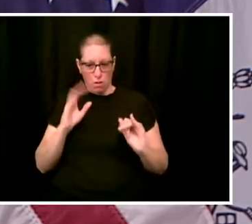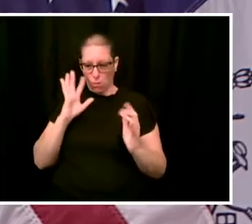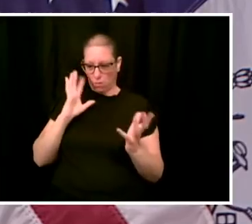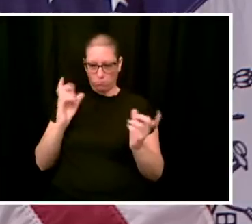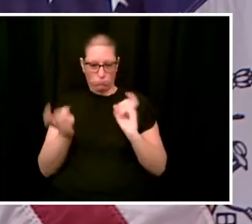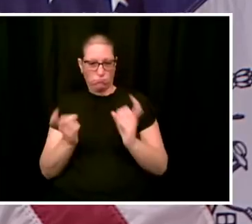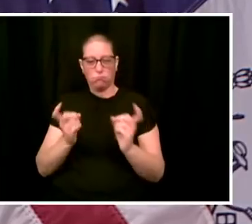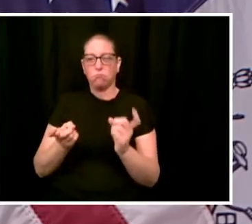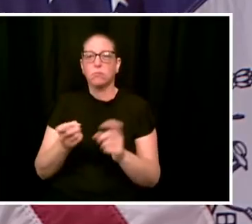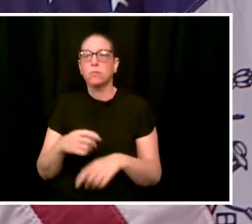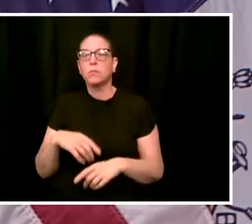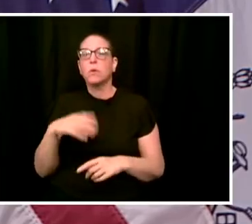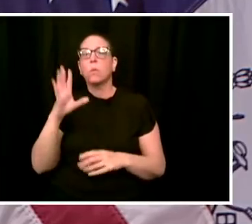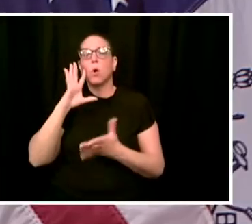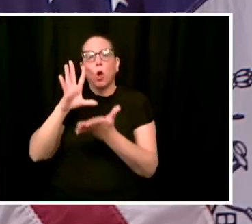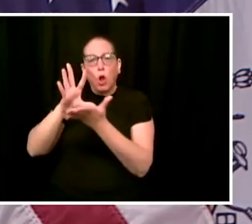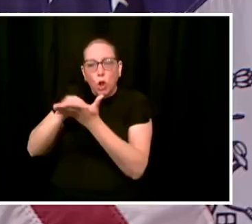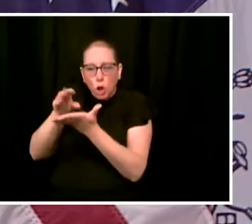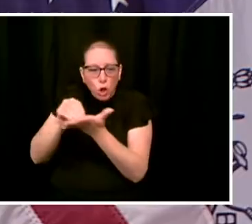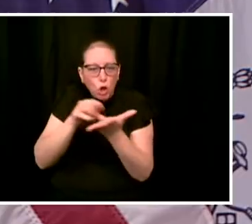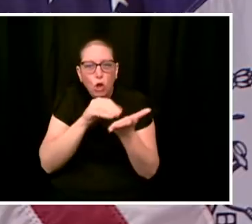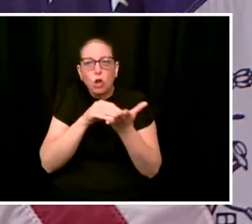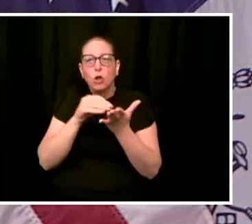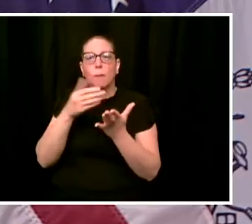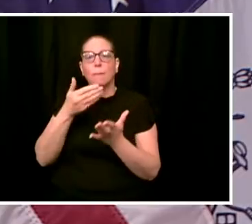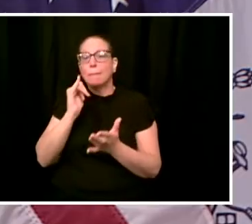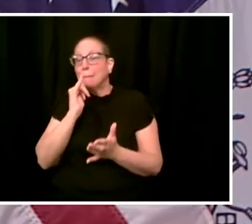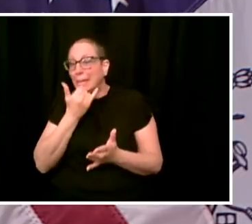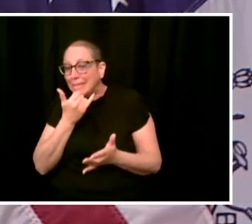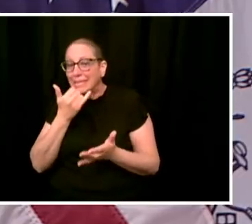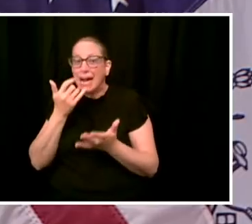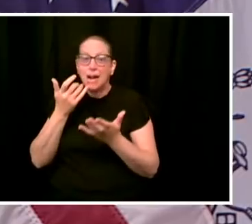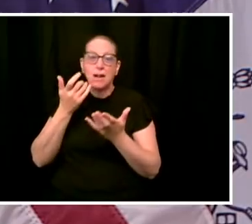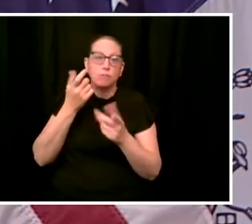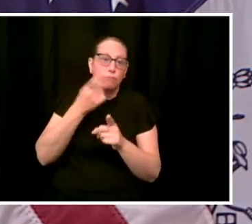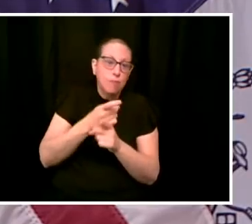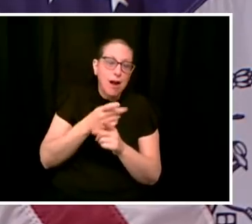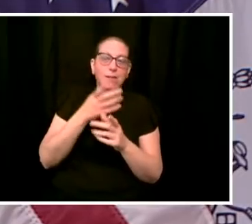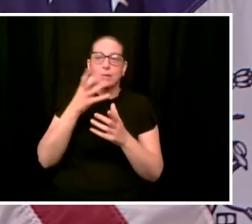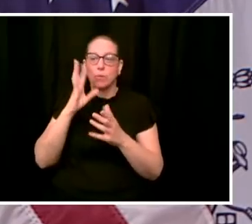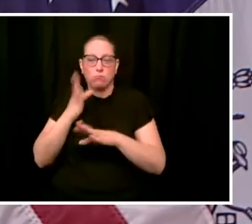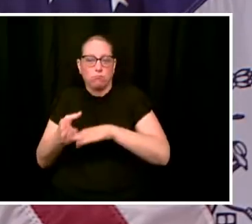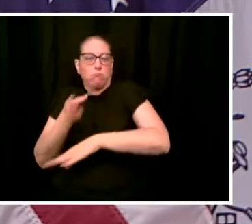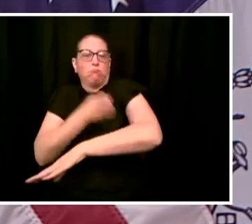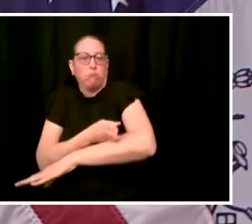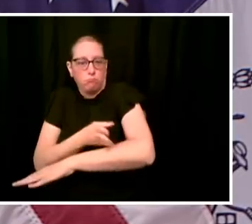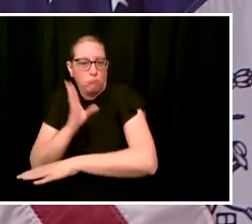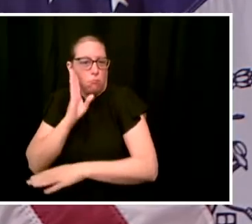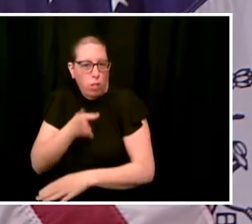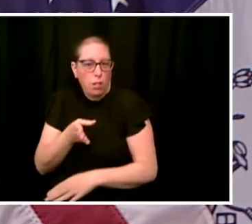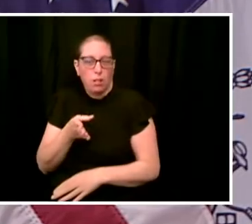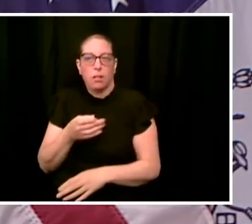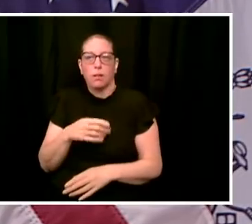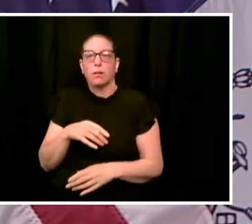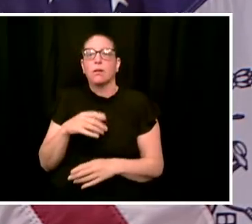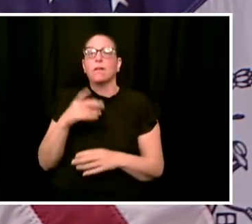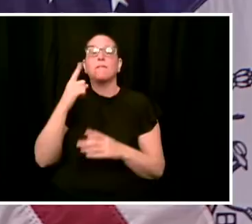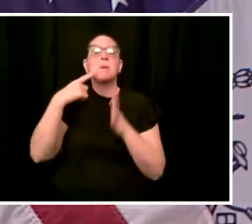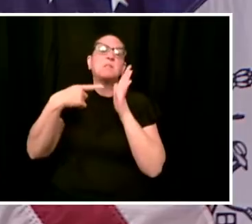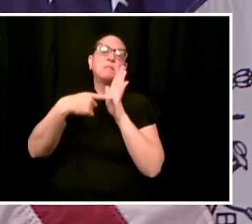WE HAVE TO LEA RN TO ADDRESS AND INNOVATIONS AND